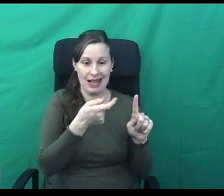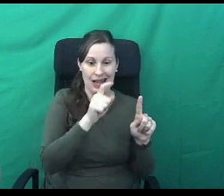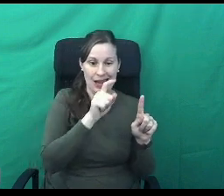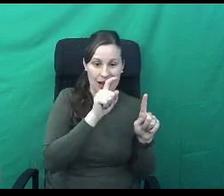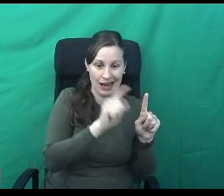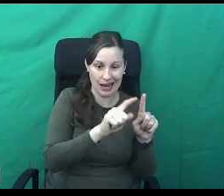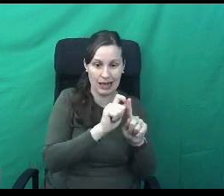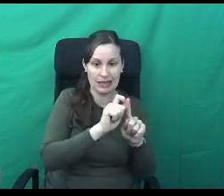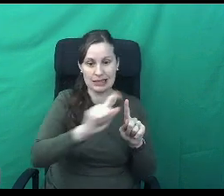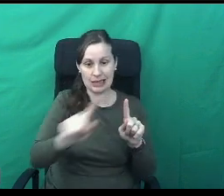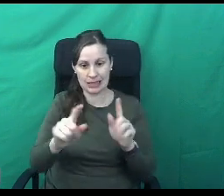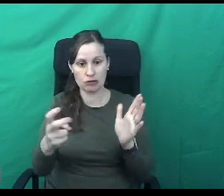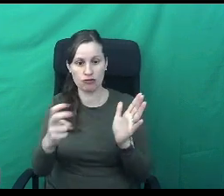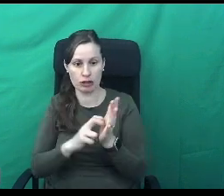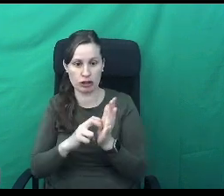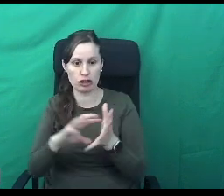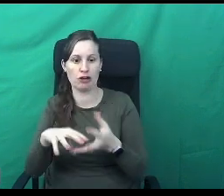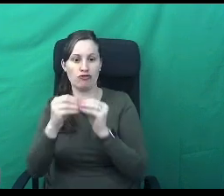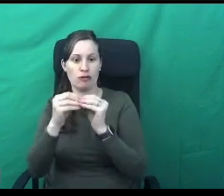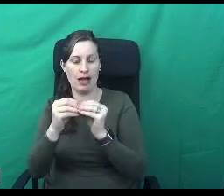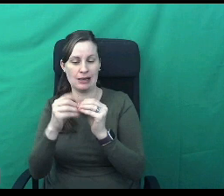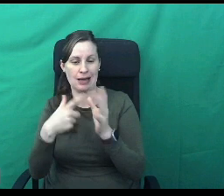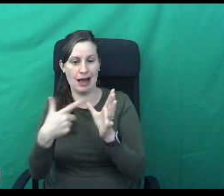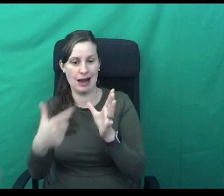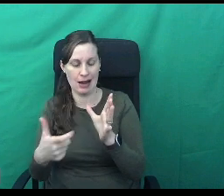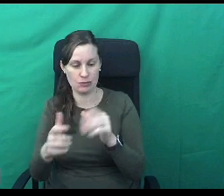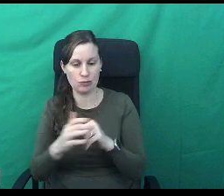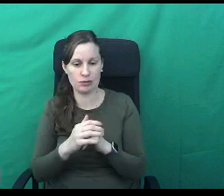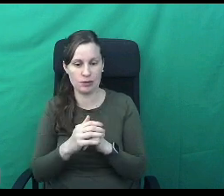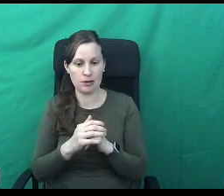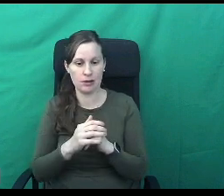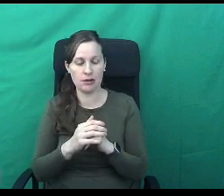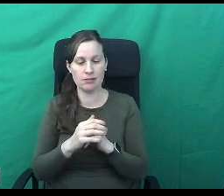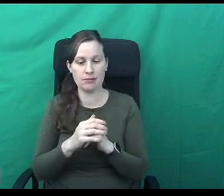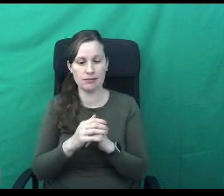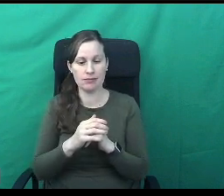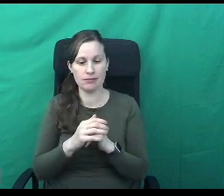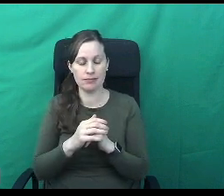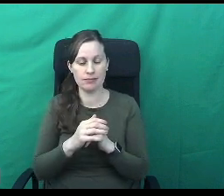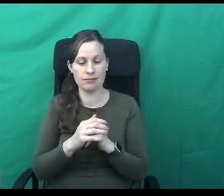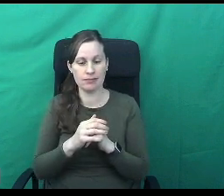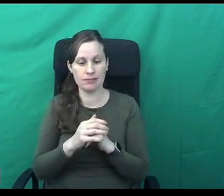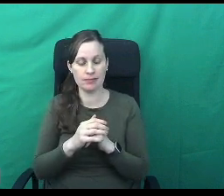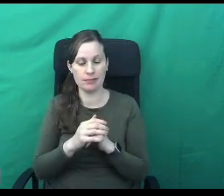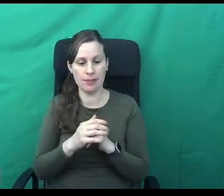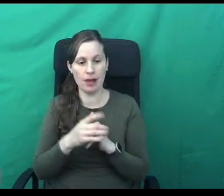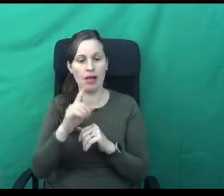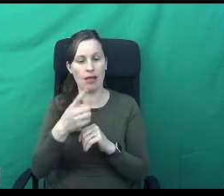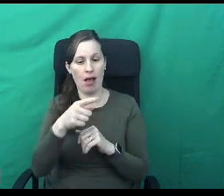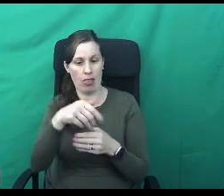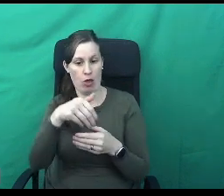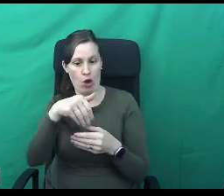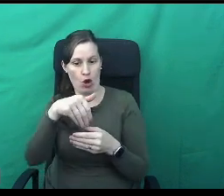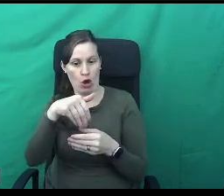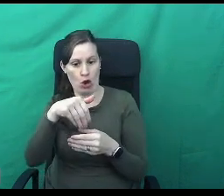and create an account" and then the actual content of the button just said "submit".